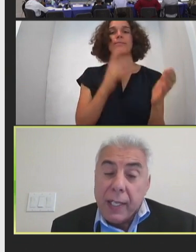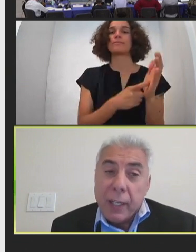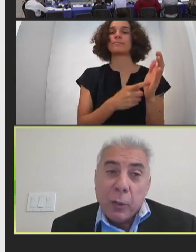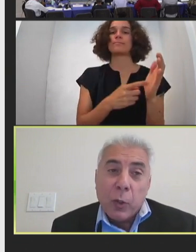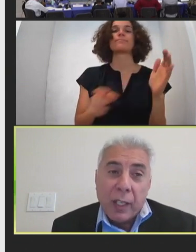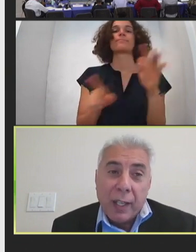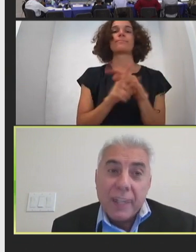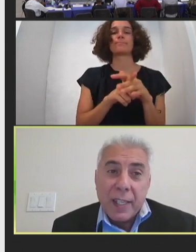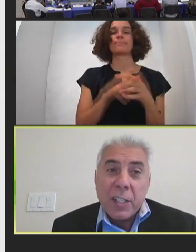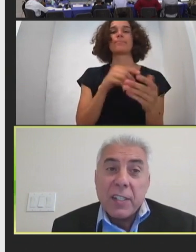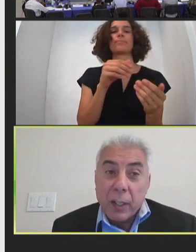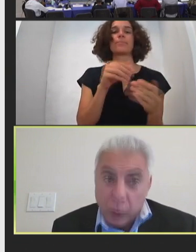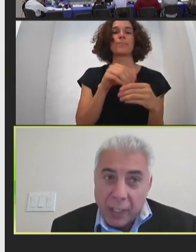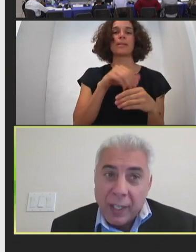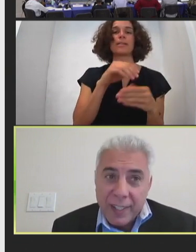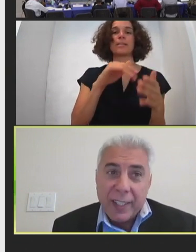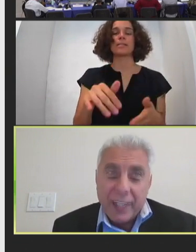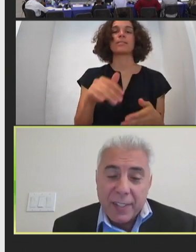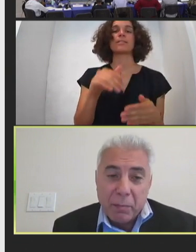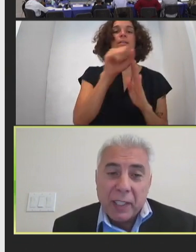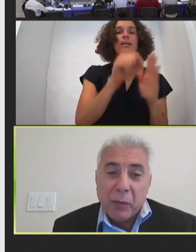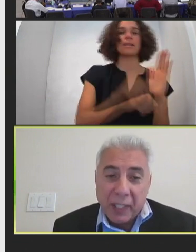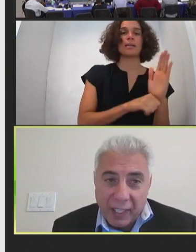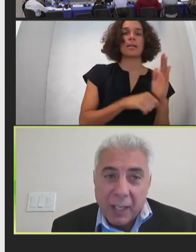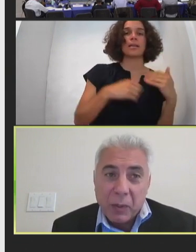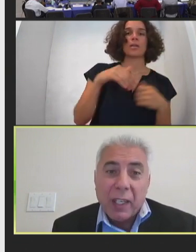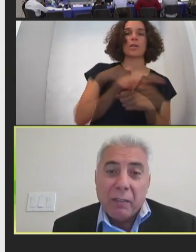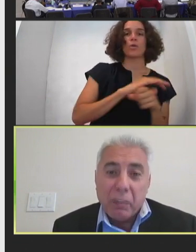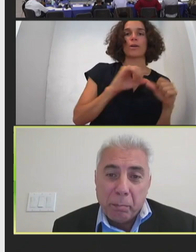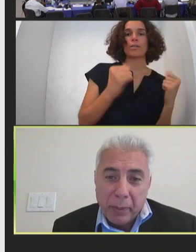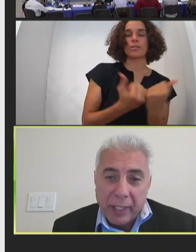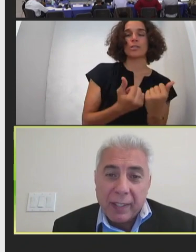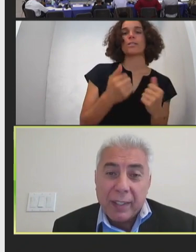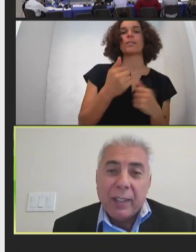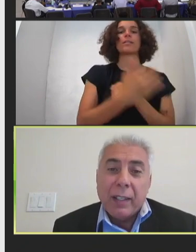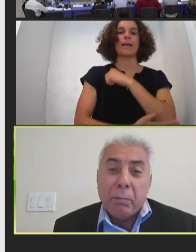and local health agency -- and local health agency, by the way, the county, has a big and